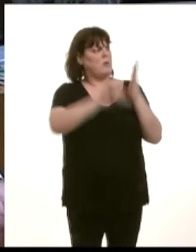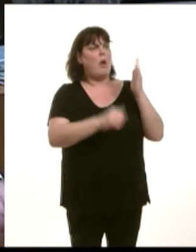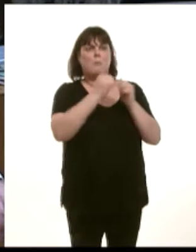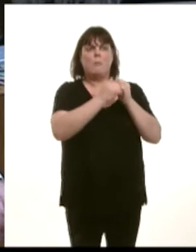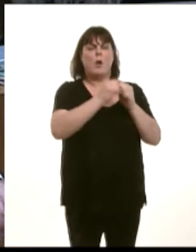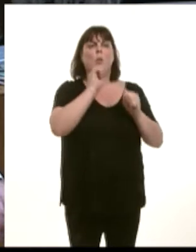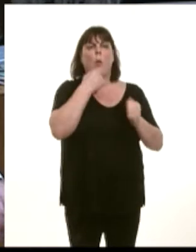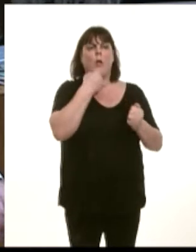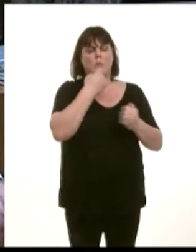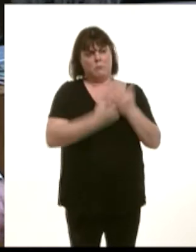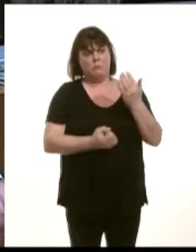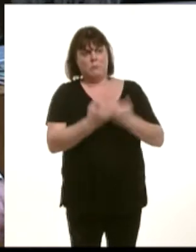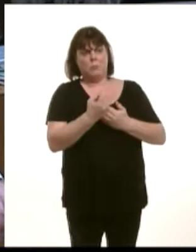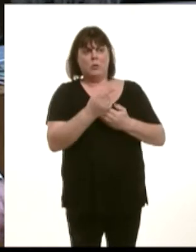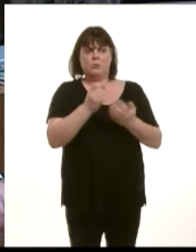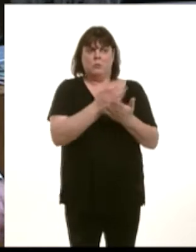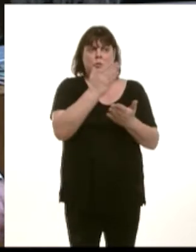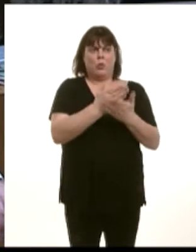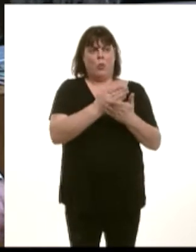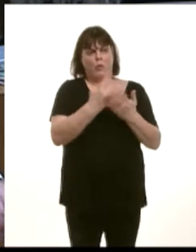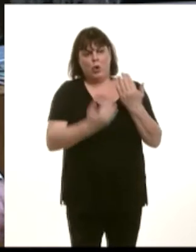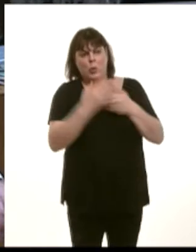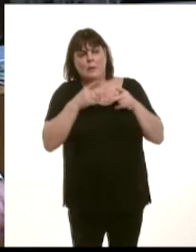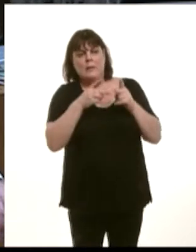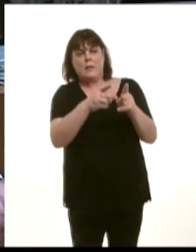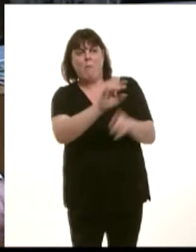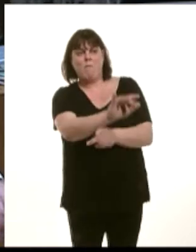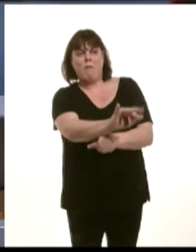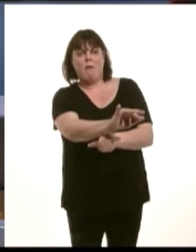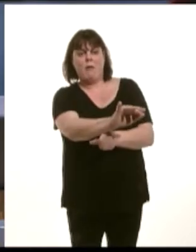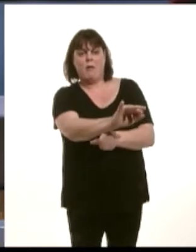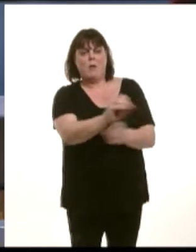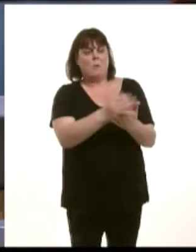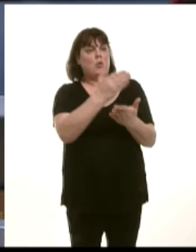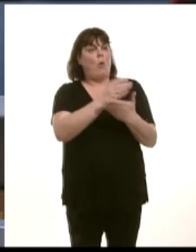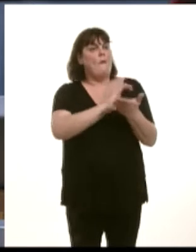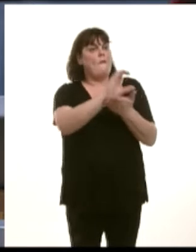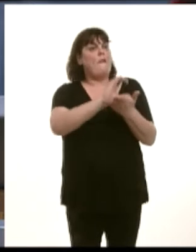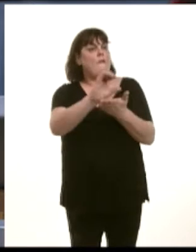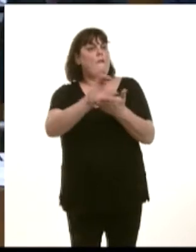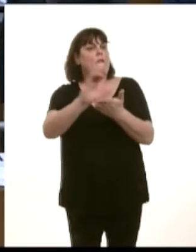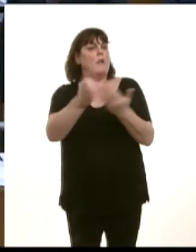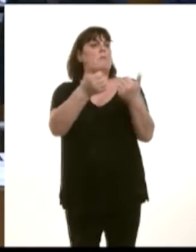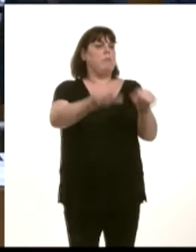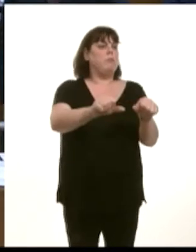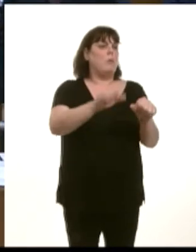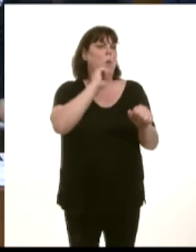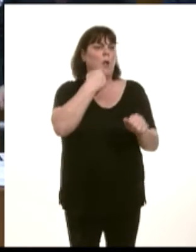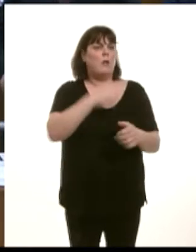So, there will be an opportunity to ensure that the new system is in place and ensure that the payments are made at the end of this year.